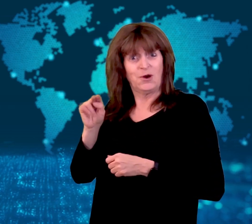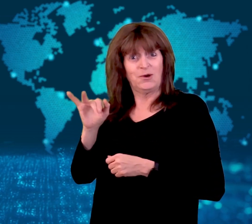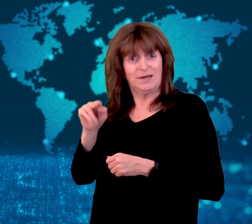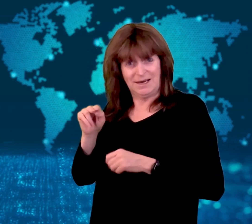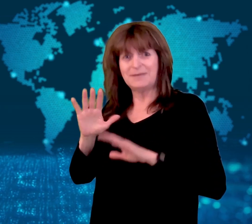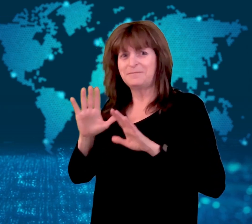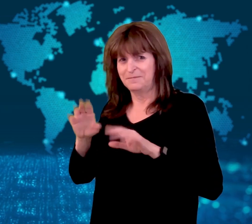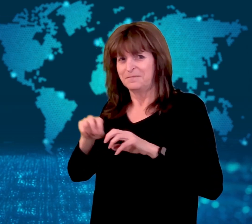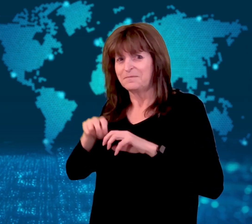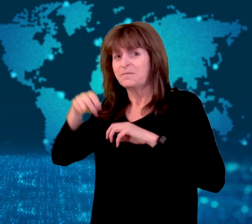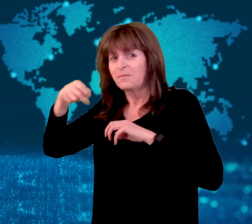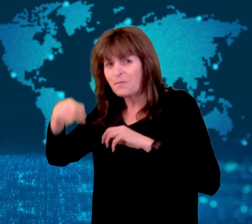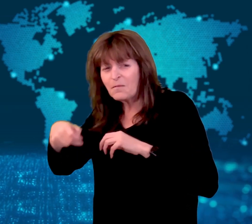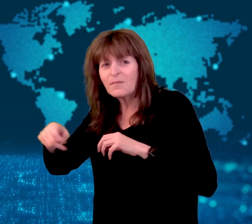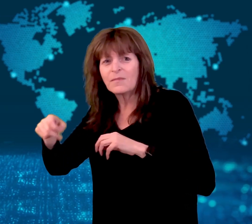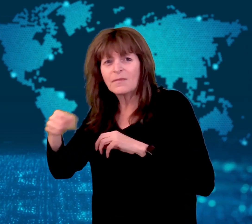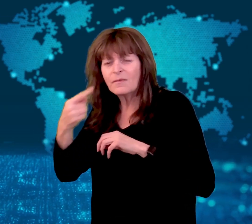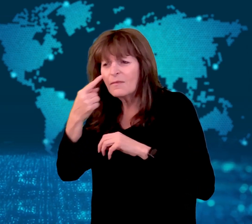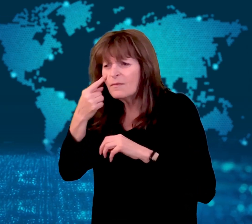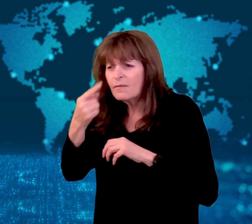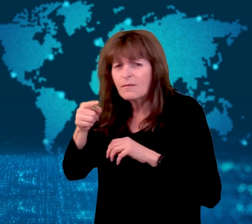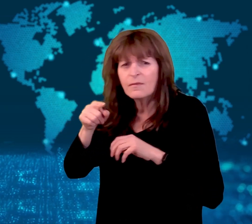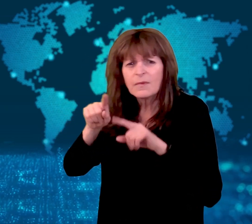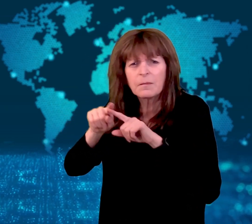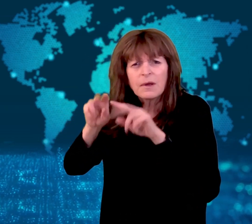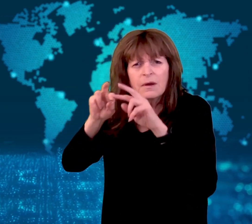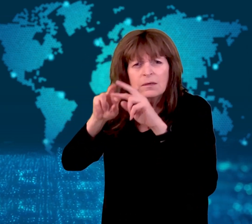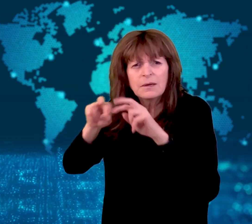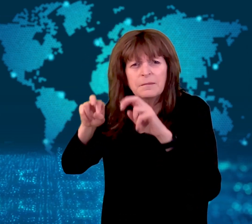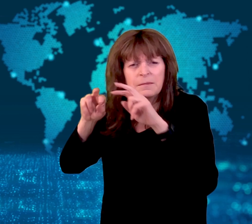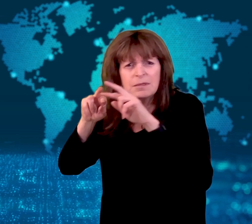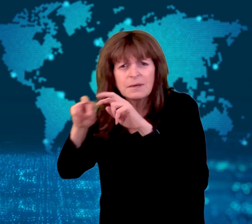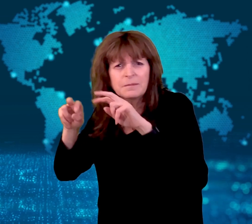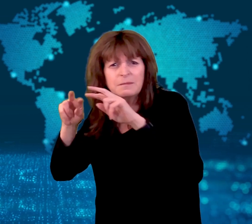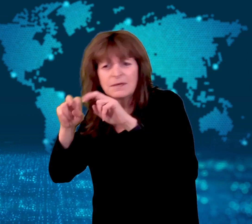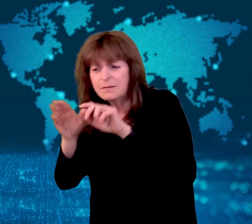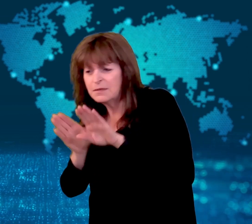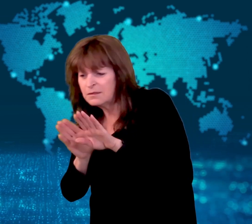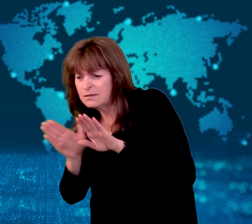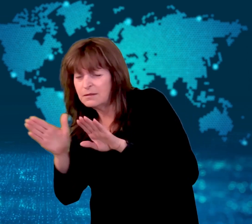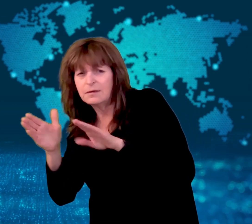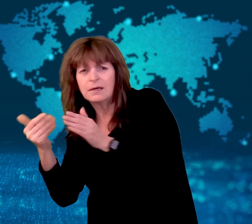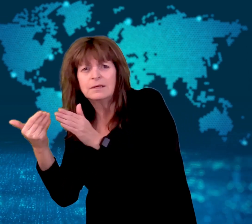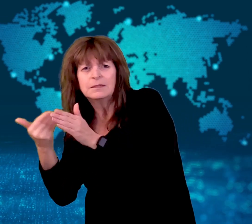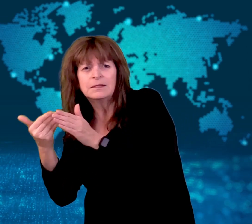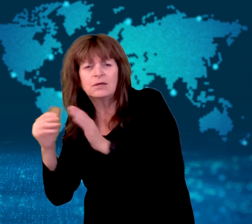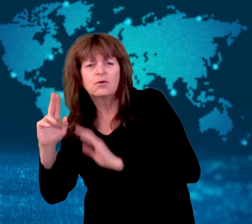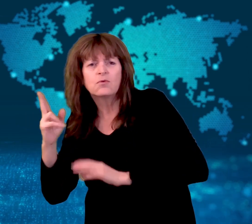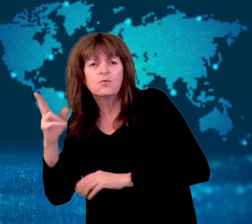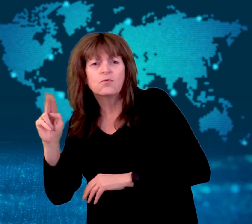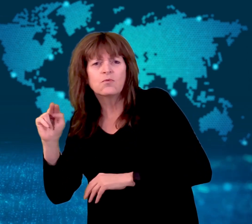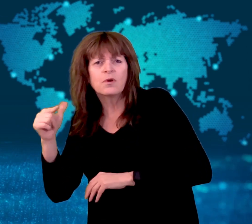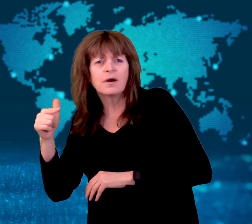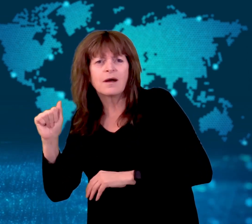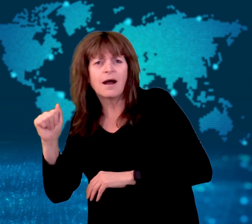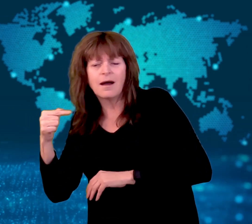Cronin then went to examine the volcano near Hunga-Tonga Hunga-Ha'apai (HTHH)